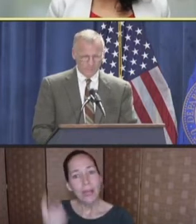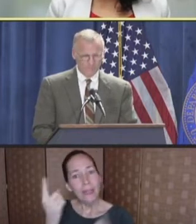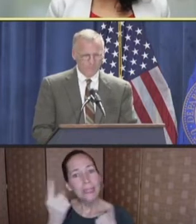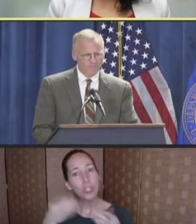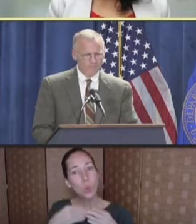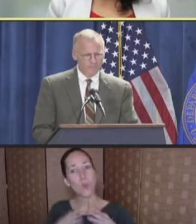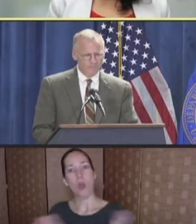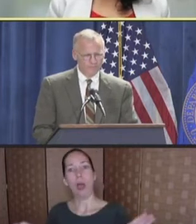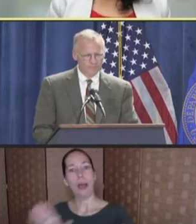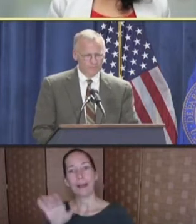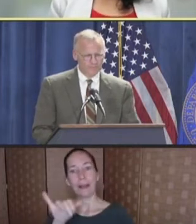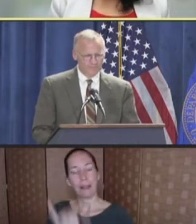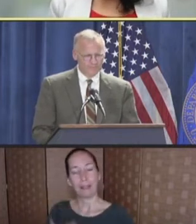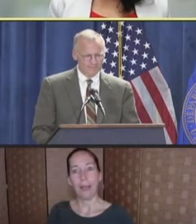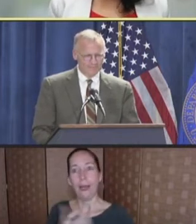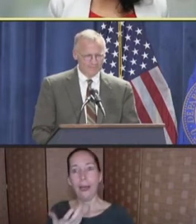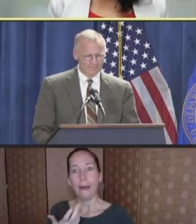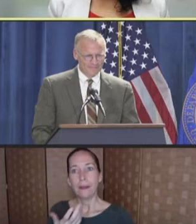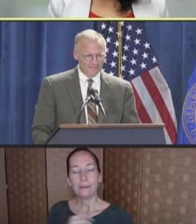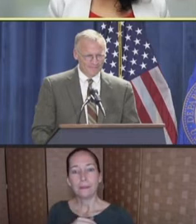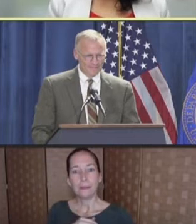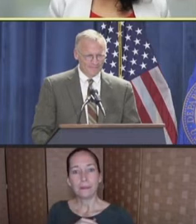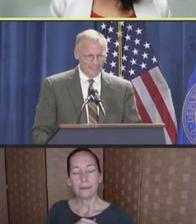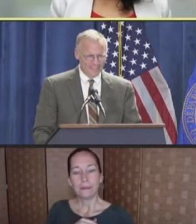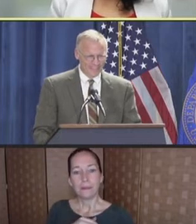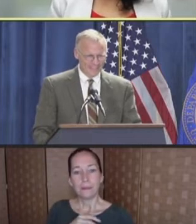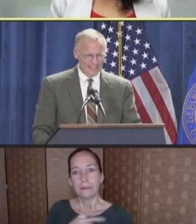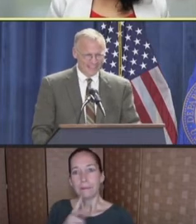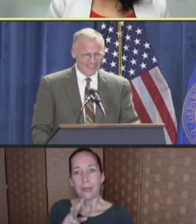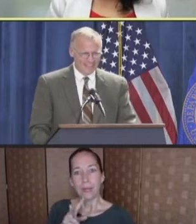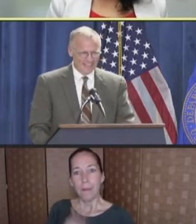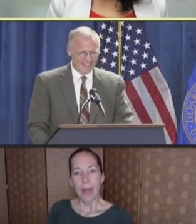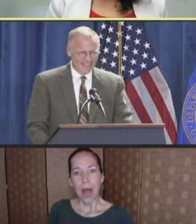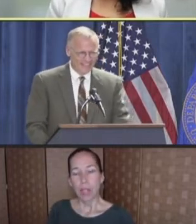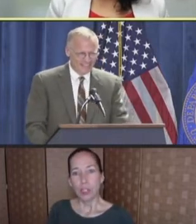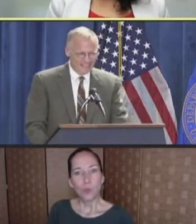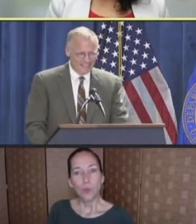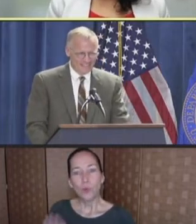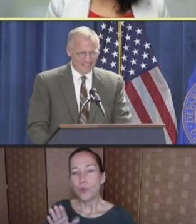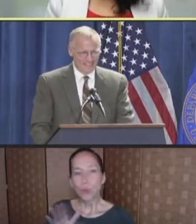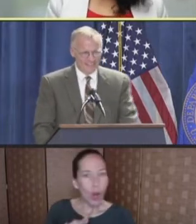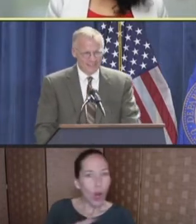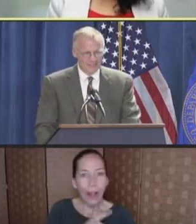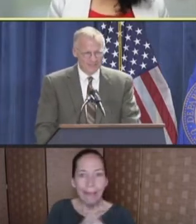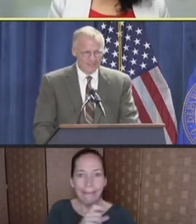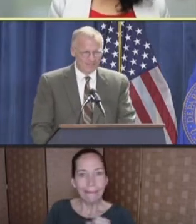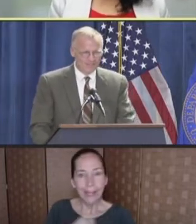the childhood life courts have experienced from the earliest years, but also be thinking